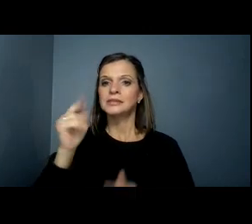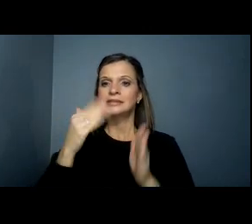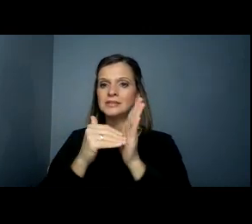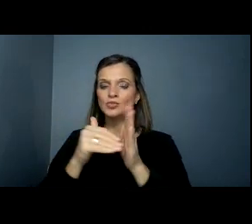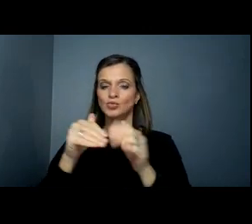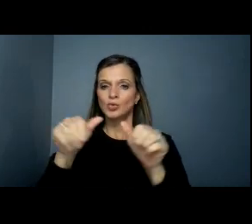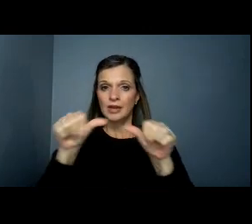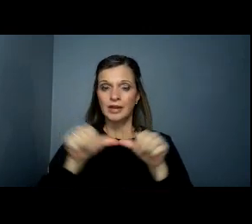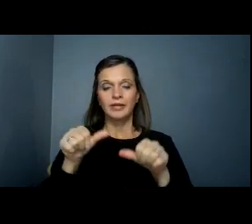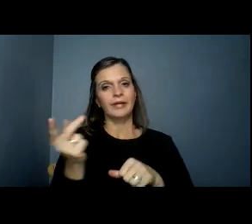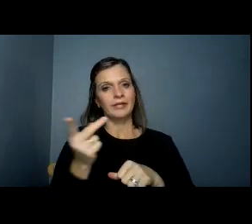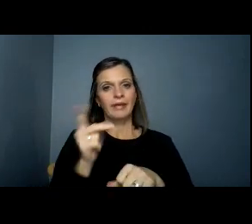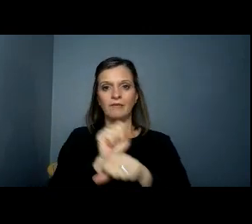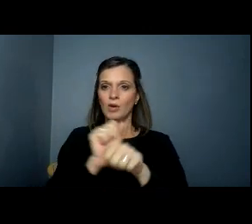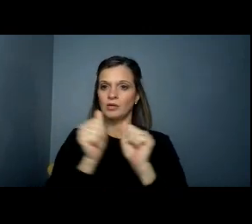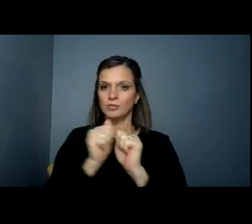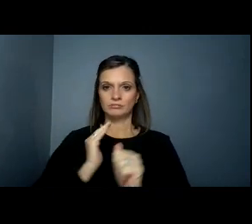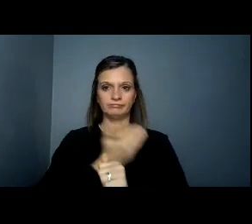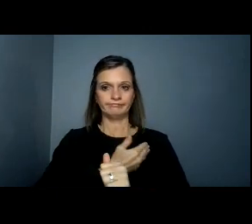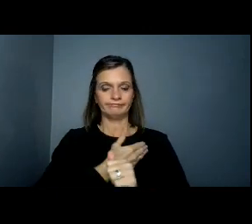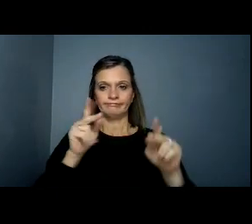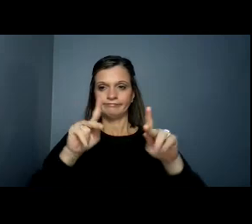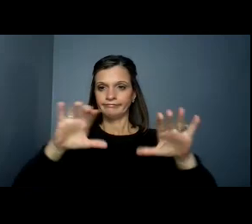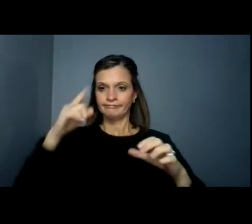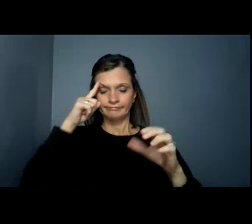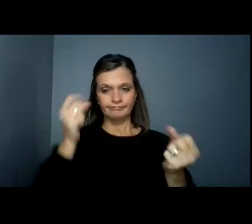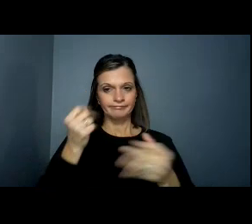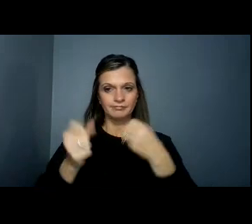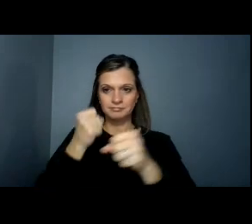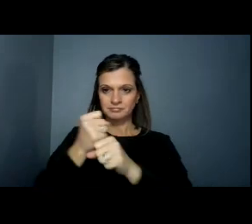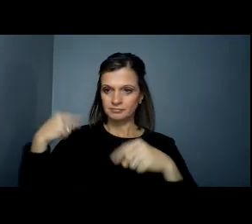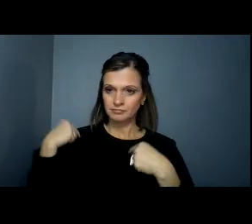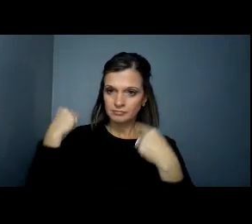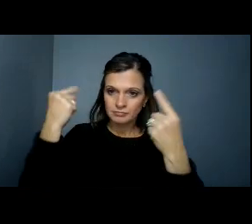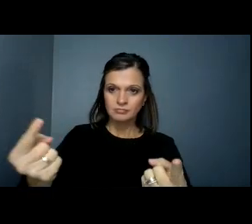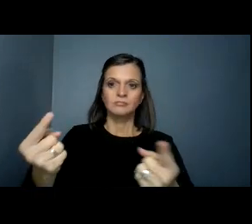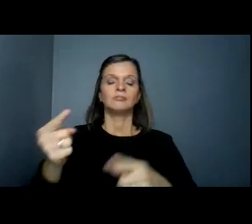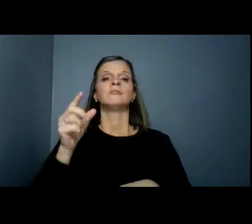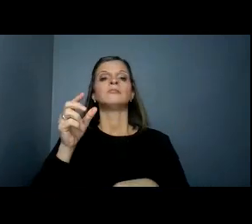give a presentation to kind of talk about. The consumers, what they experience when